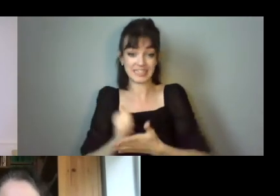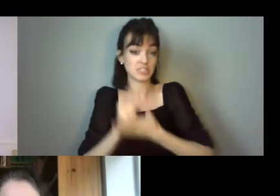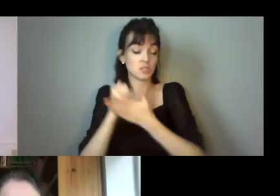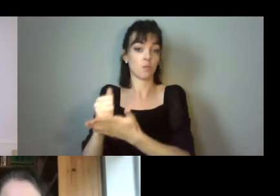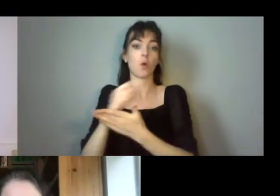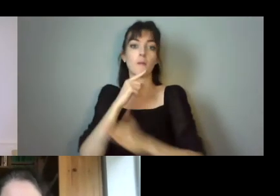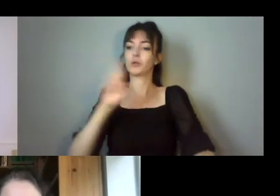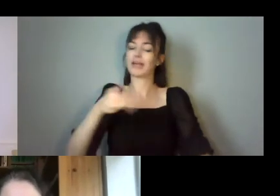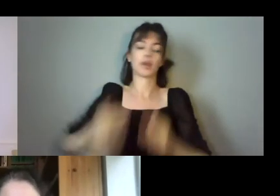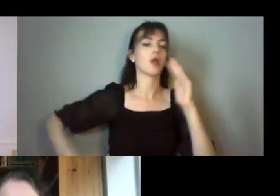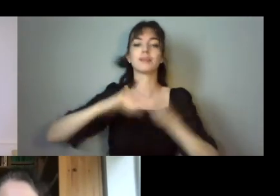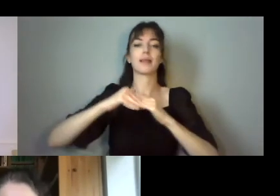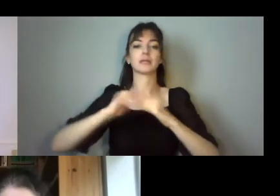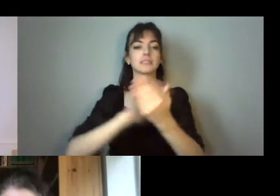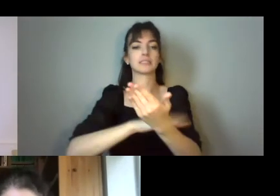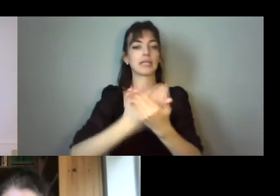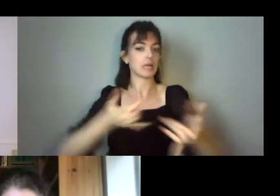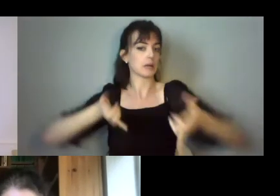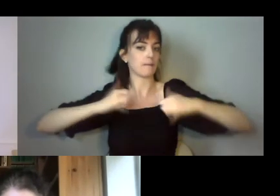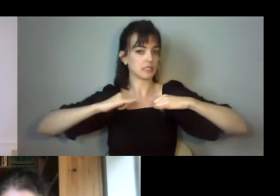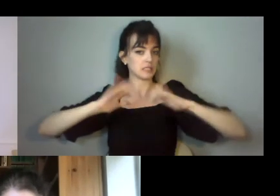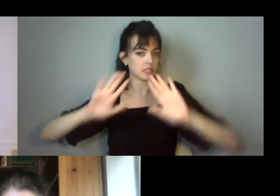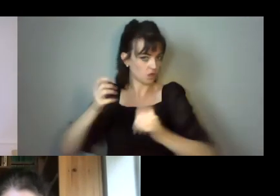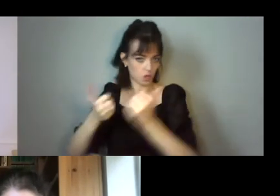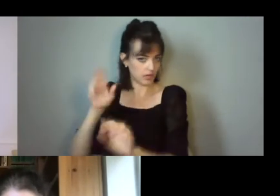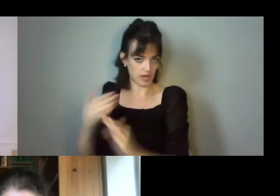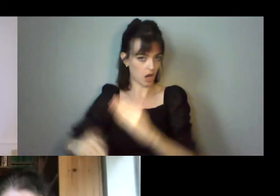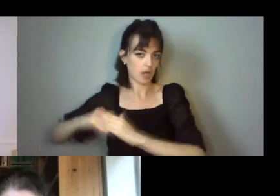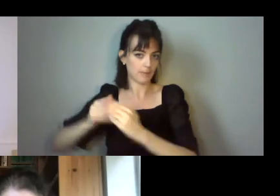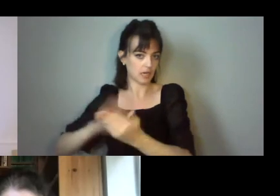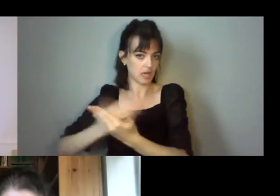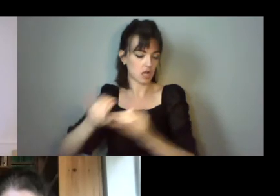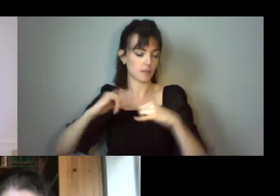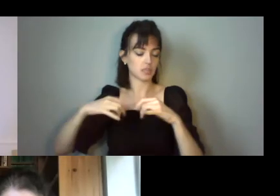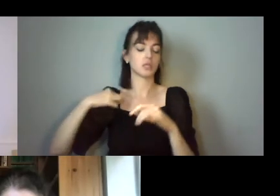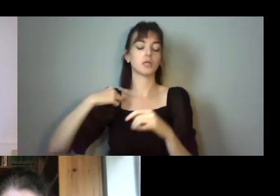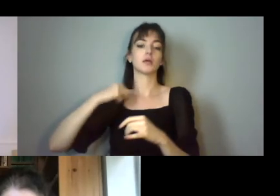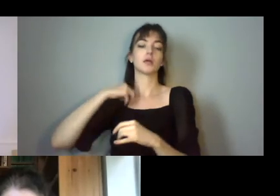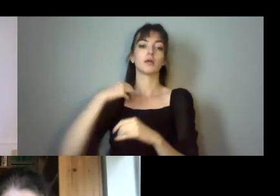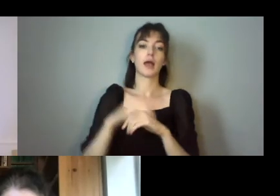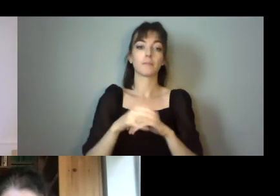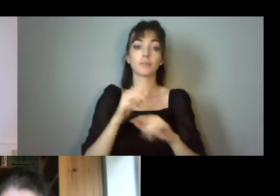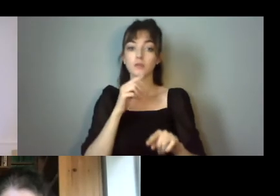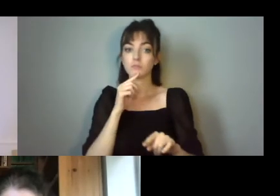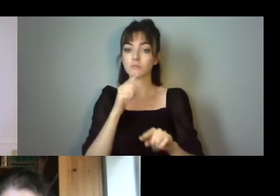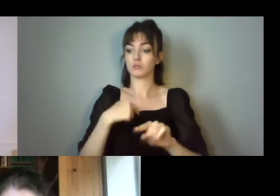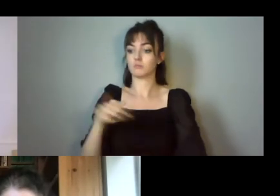even if they want to, and the worse outcome will be that they place someone in a support